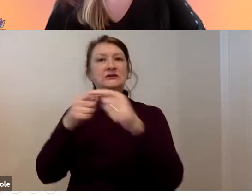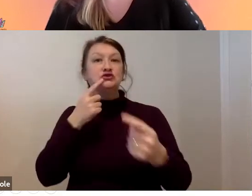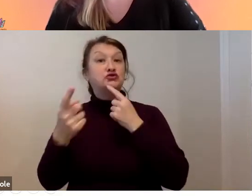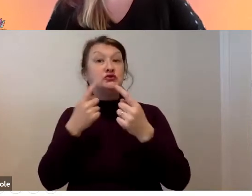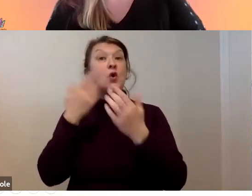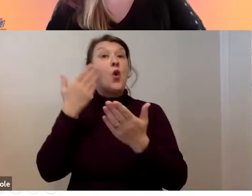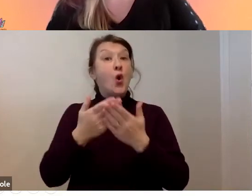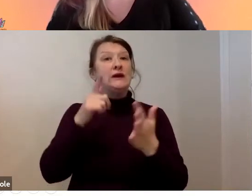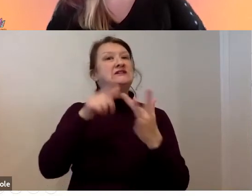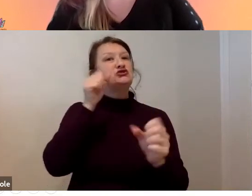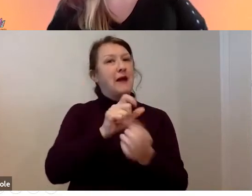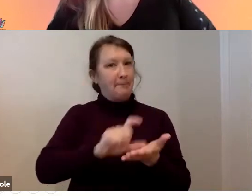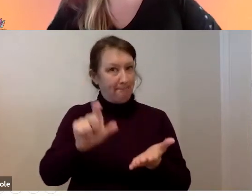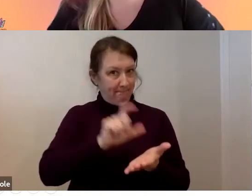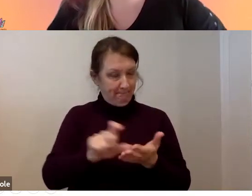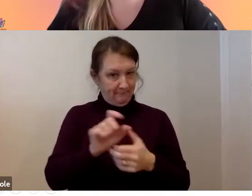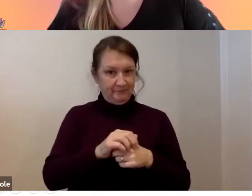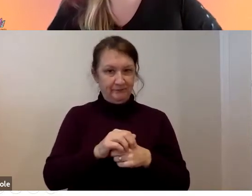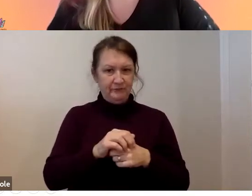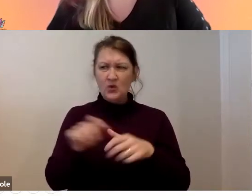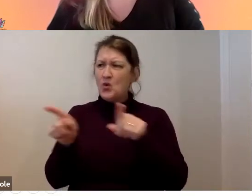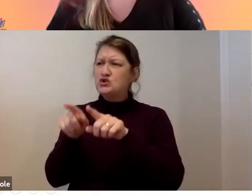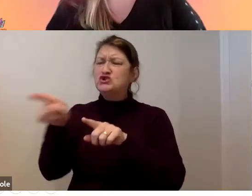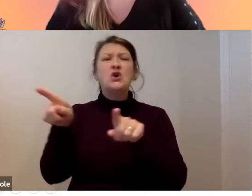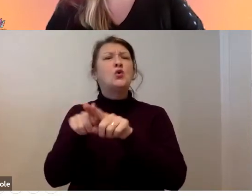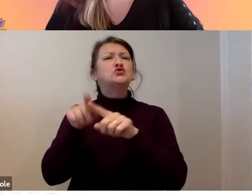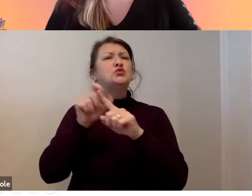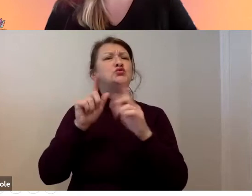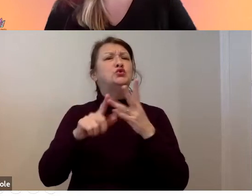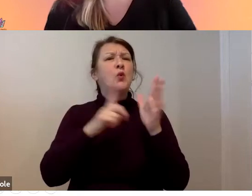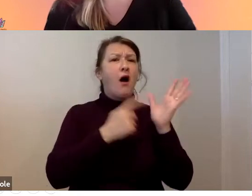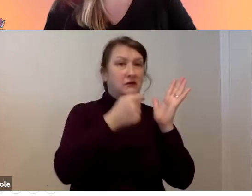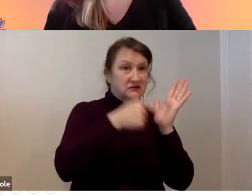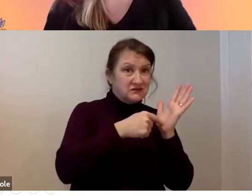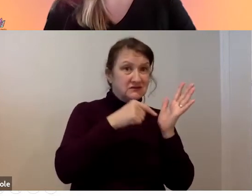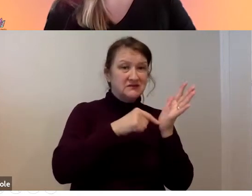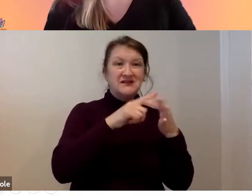I think she also does alt text, using the same tax for both.